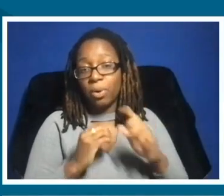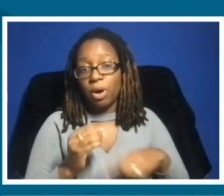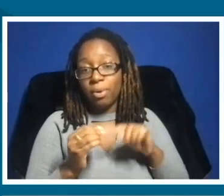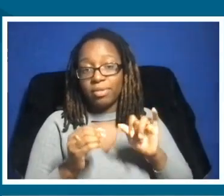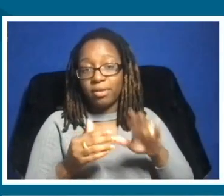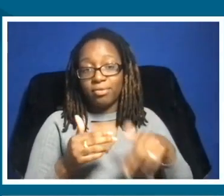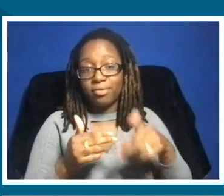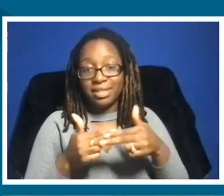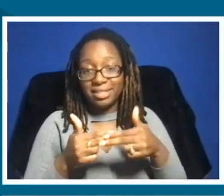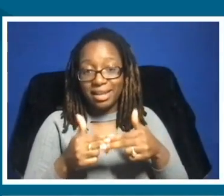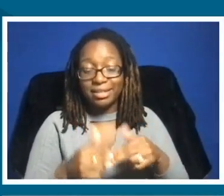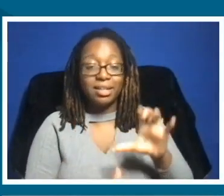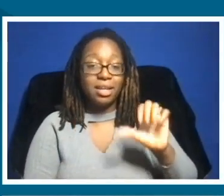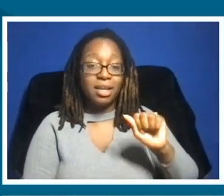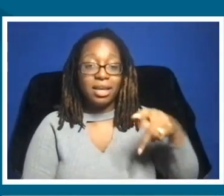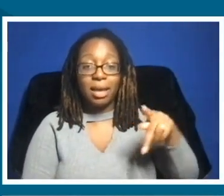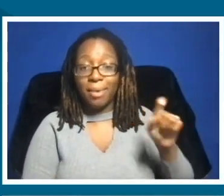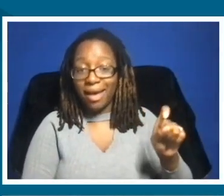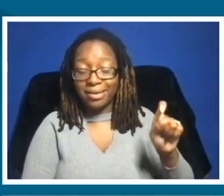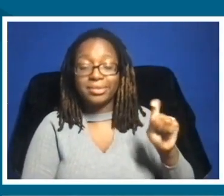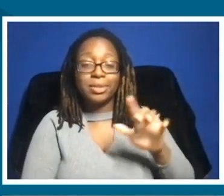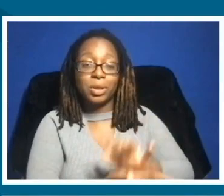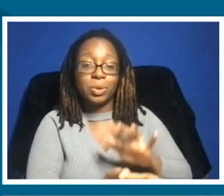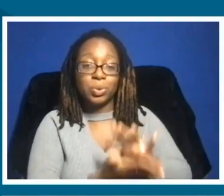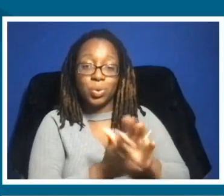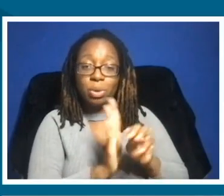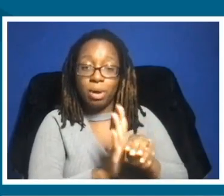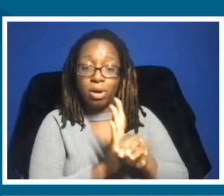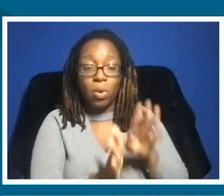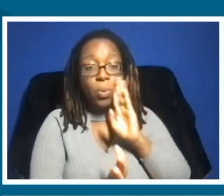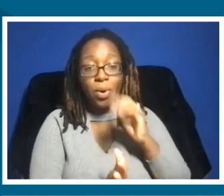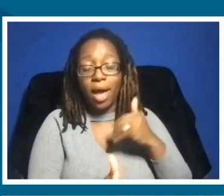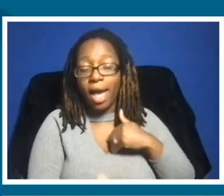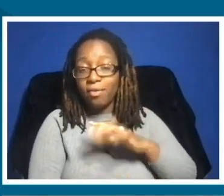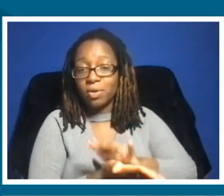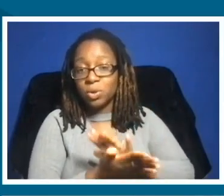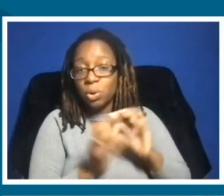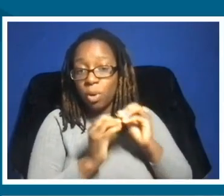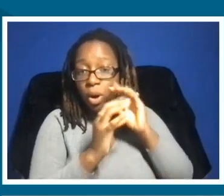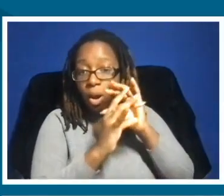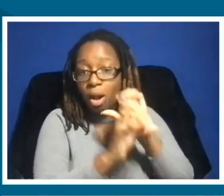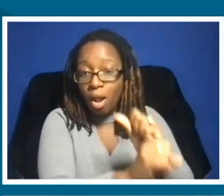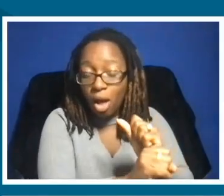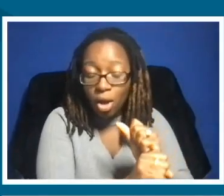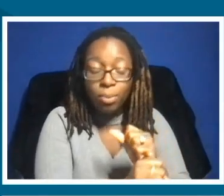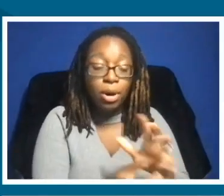capex is a school model designed to make school more engaging and learning more